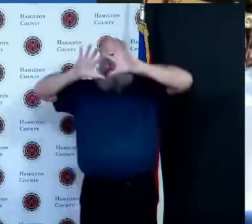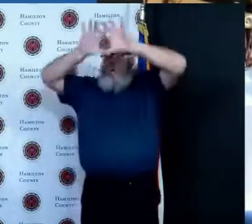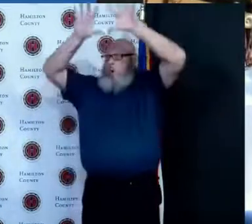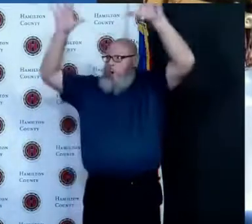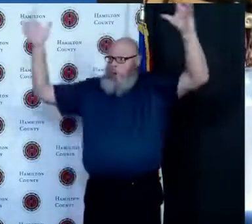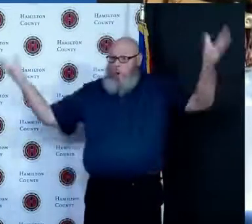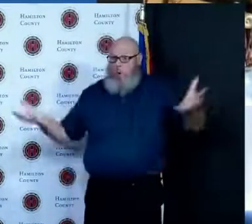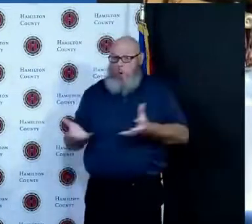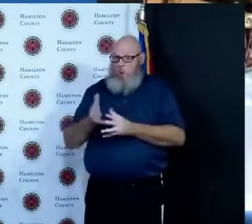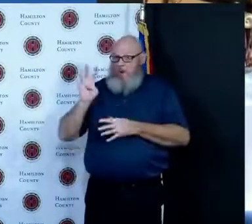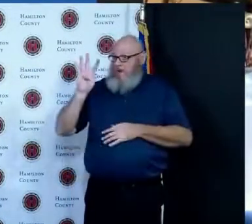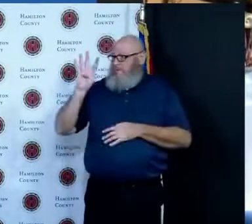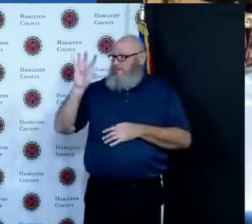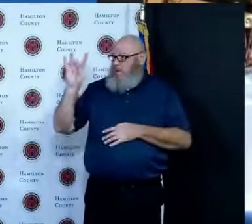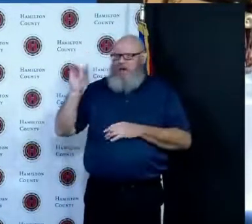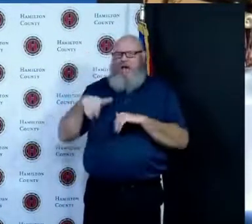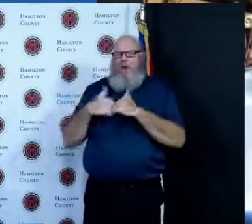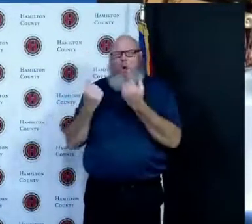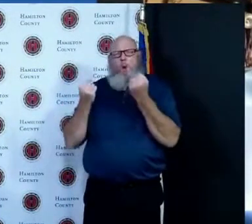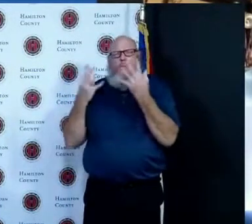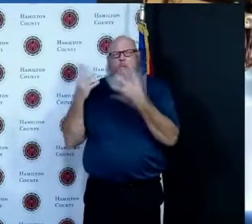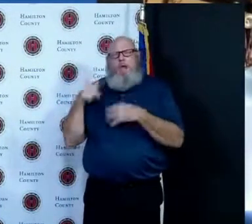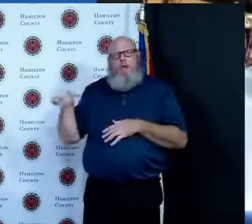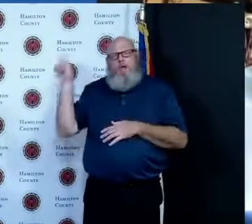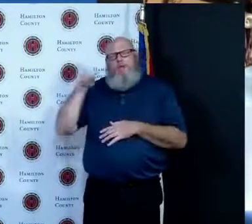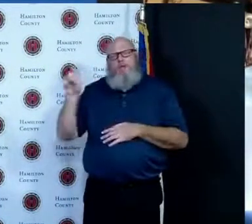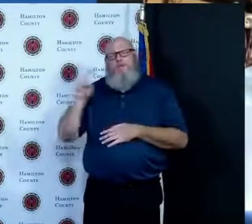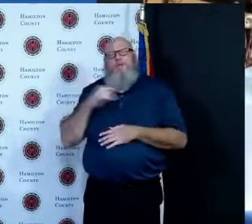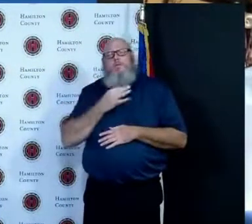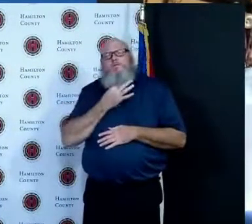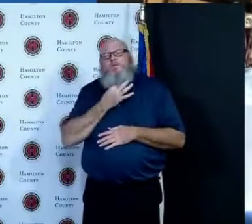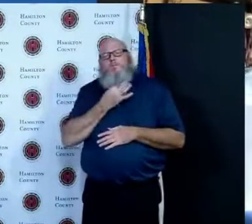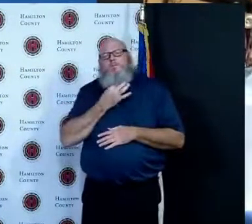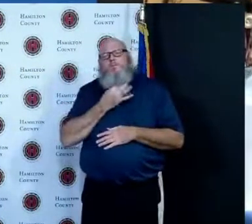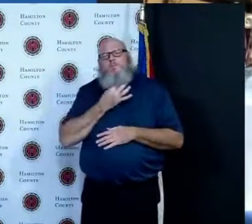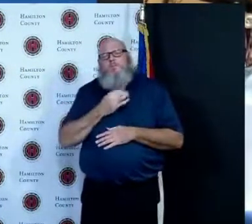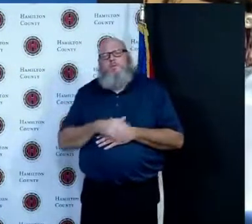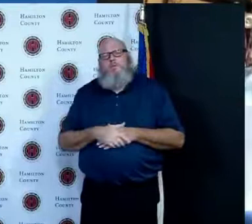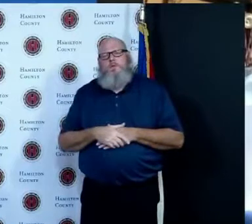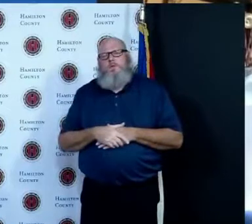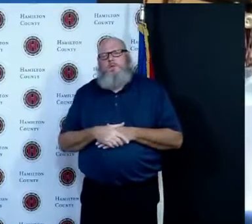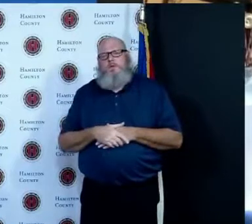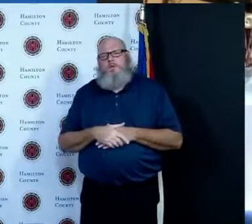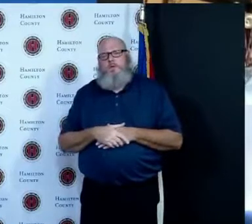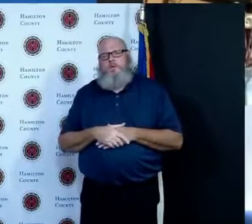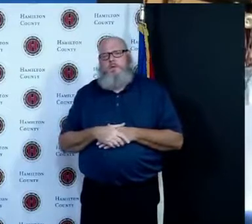shipments of vaccine that we're hoping or at least they're talking about anybody have an idea on the